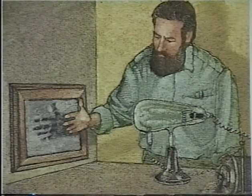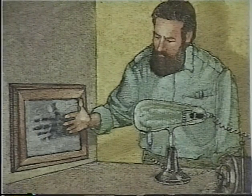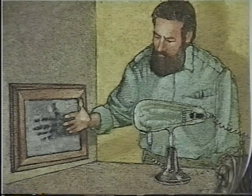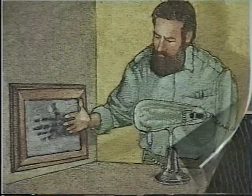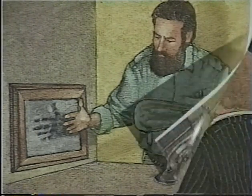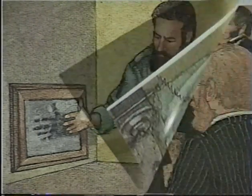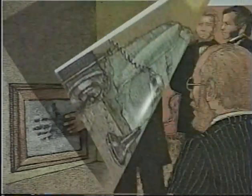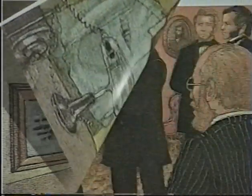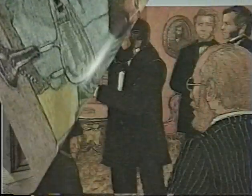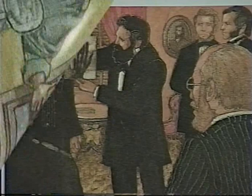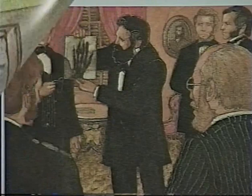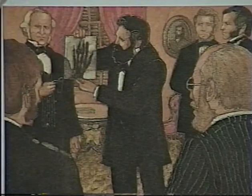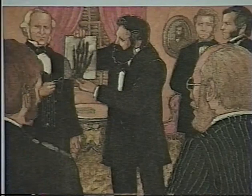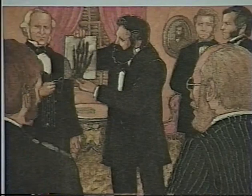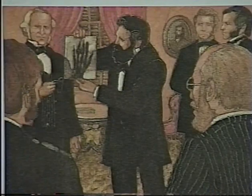that the rays existed.